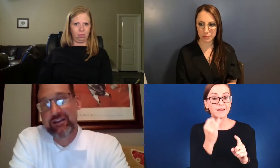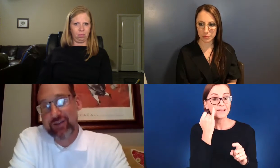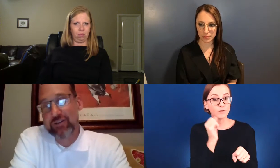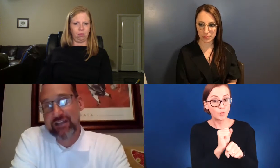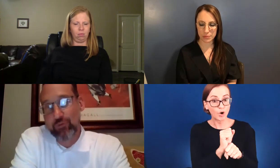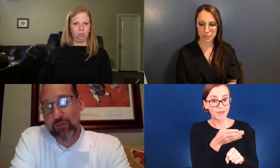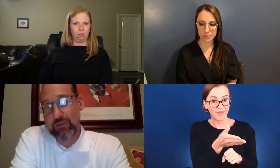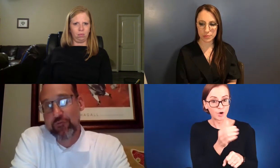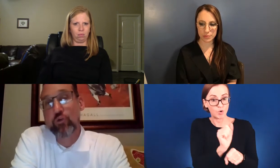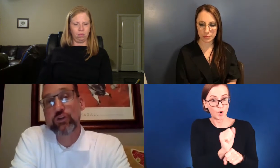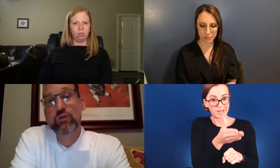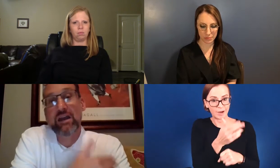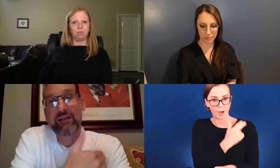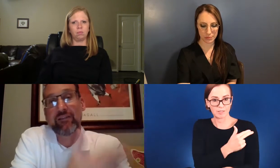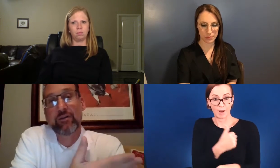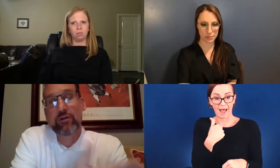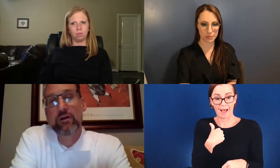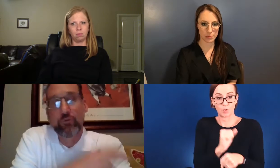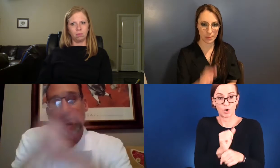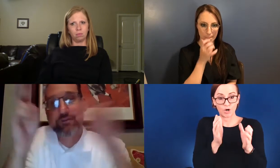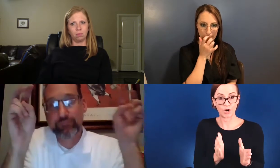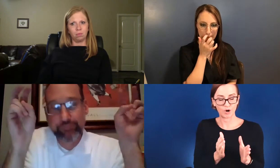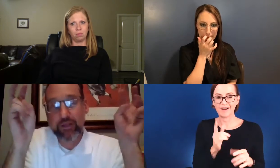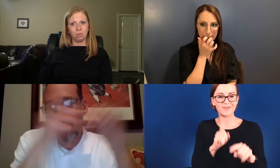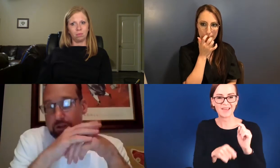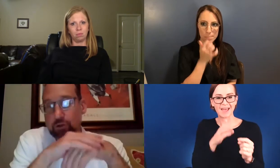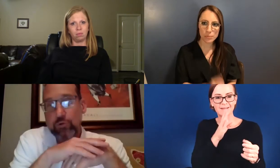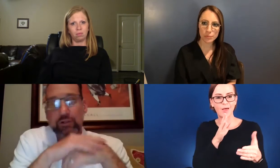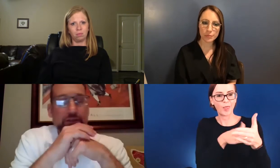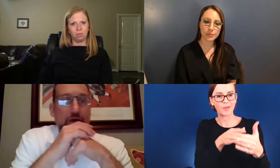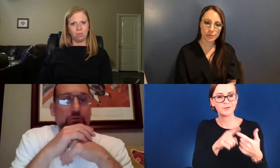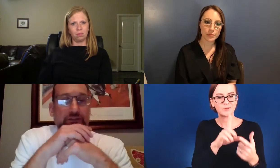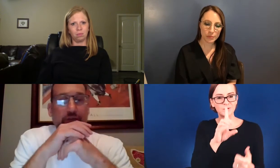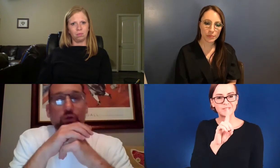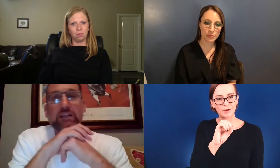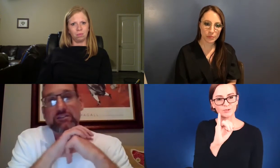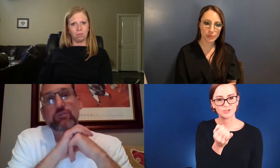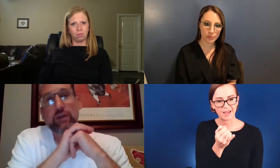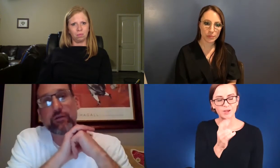and exhaust that remedy before you got a letter, which is, you know, colloquially known as a right to Sula.